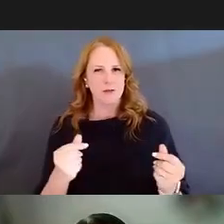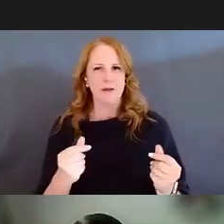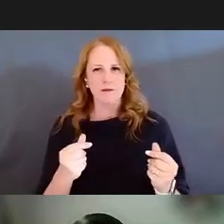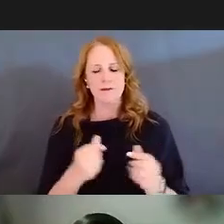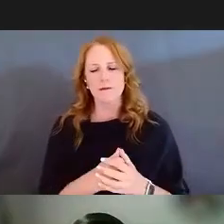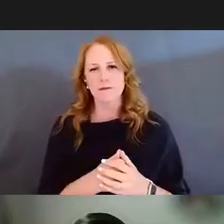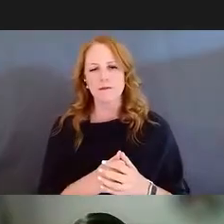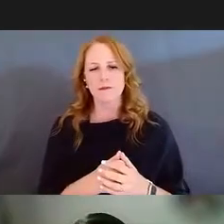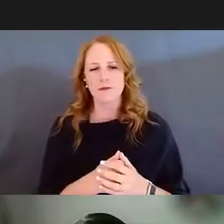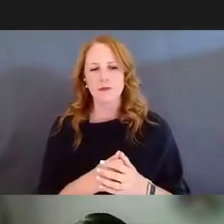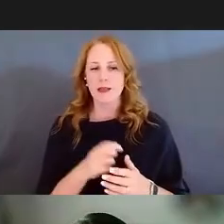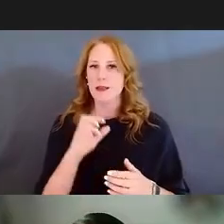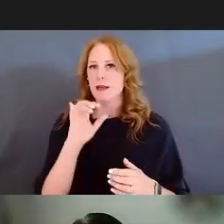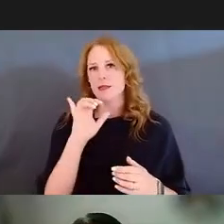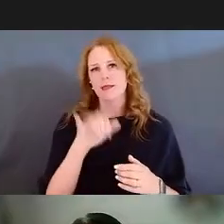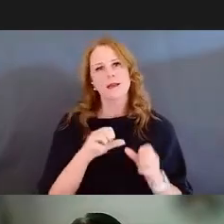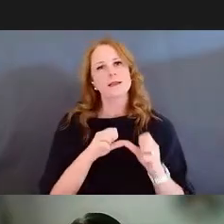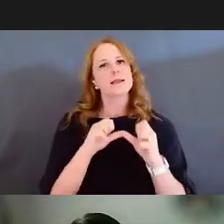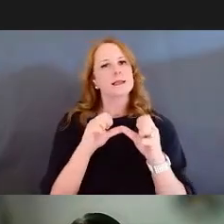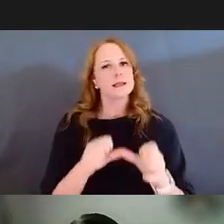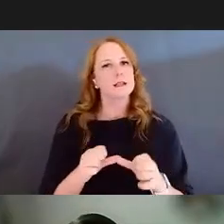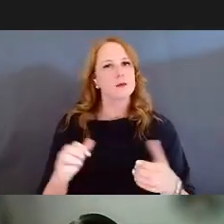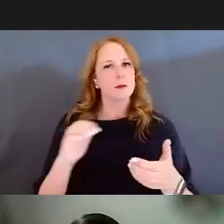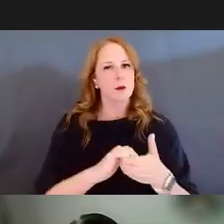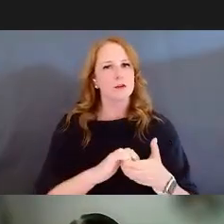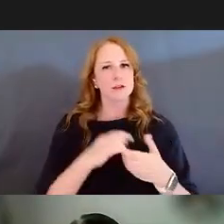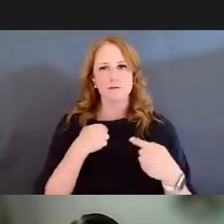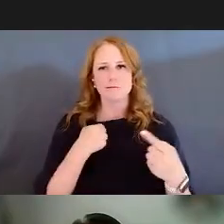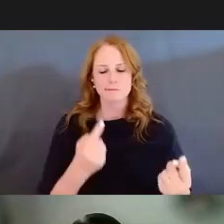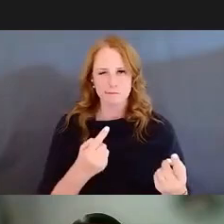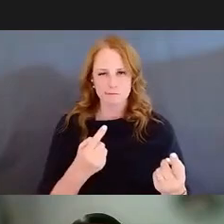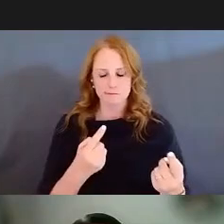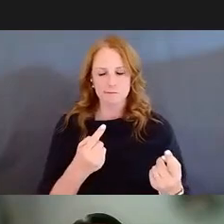uh that has been a continuing partnership with them and again this is this is one of the ways